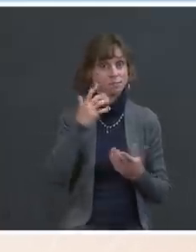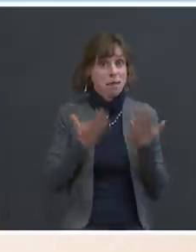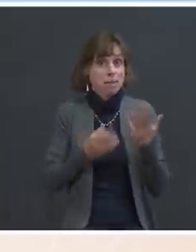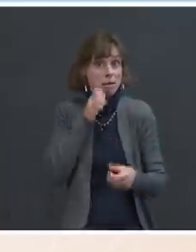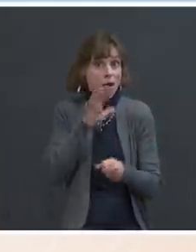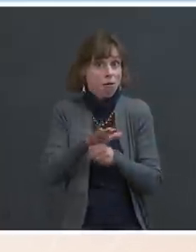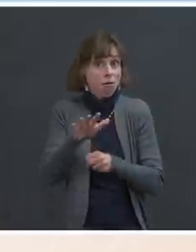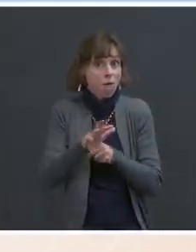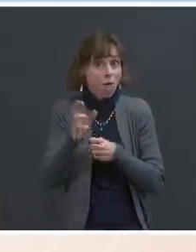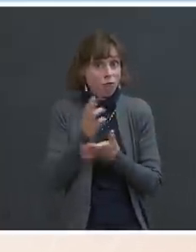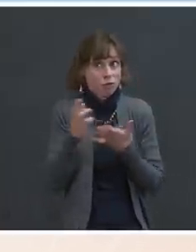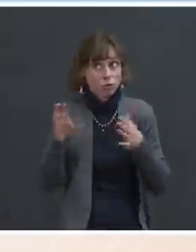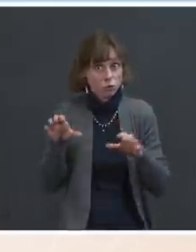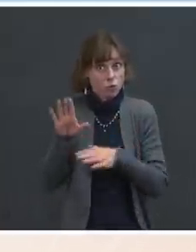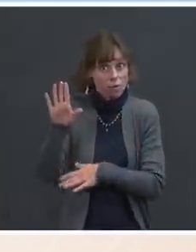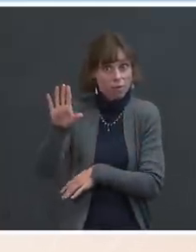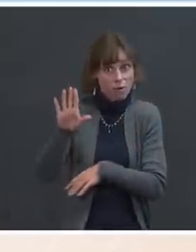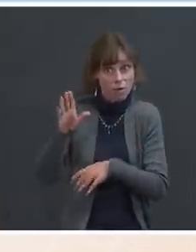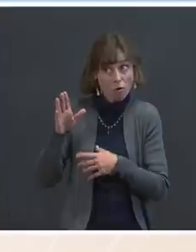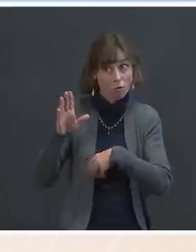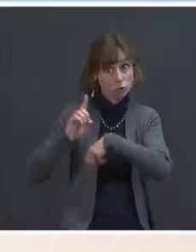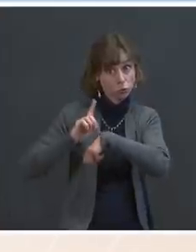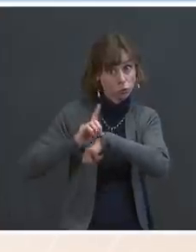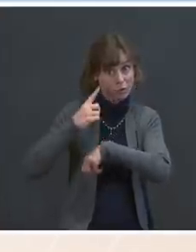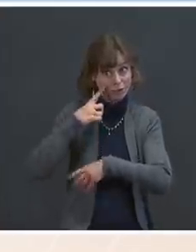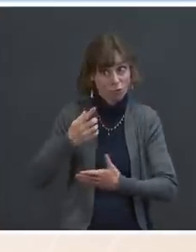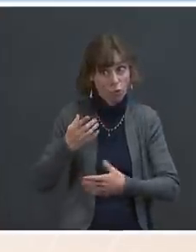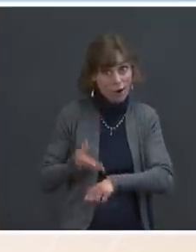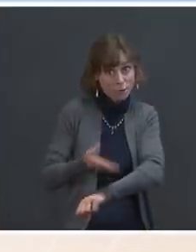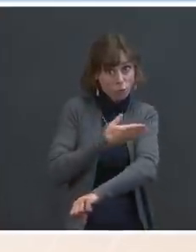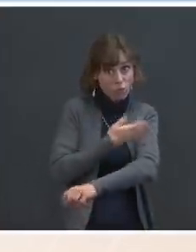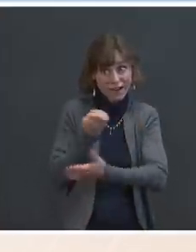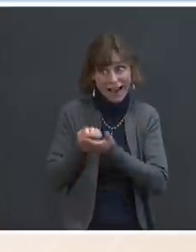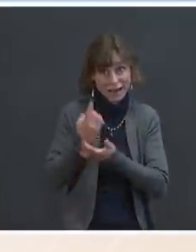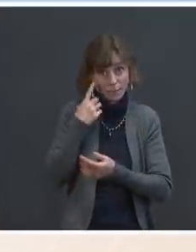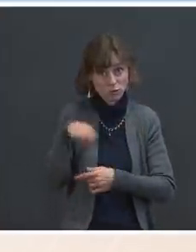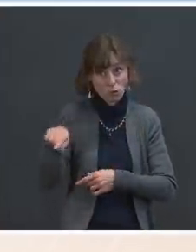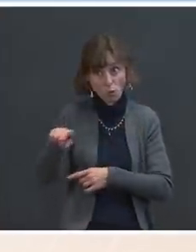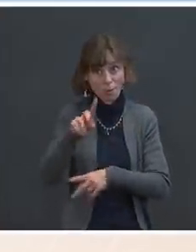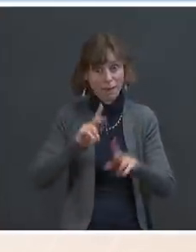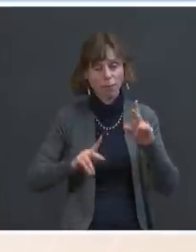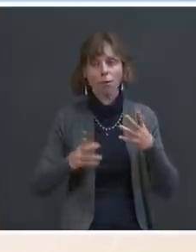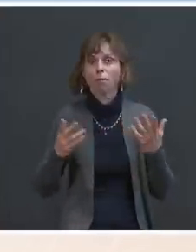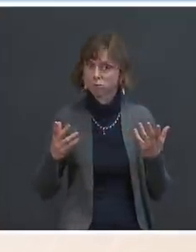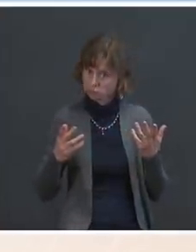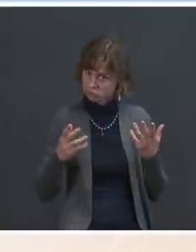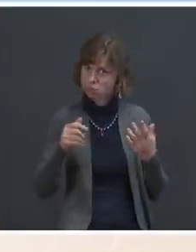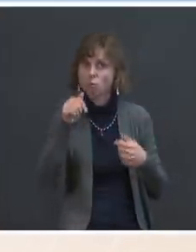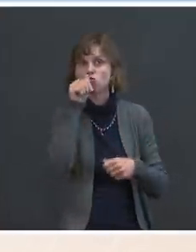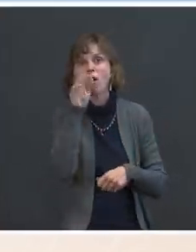what they should to improve the economic opportunity for people, there are private-sector organizations